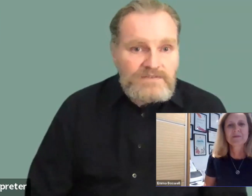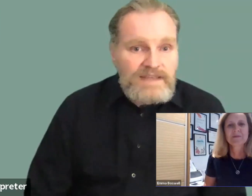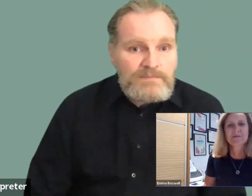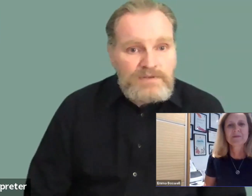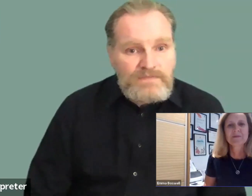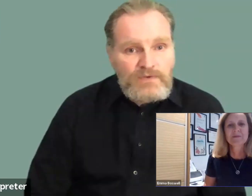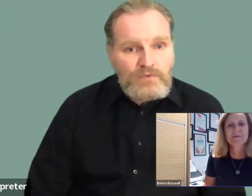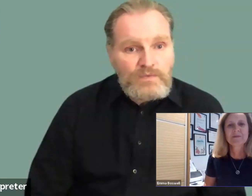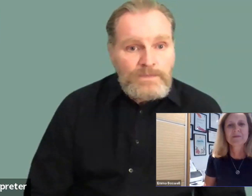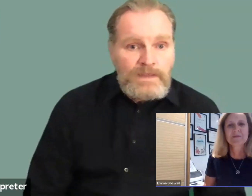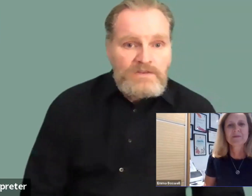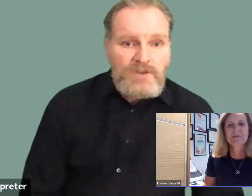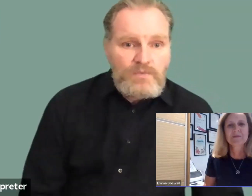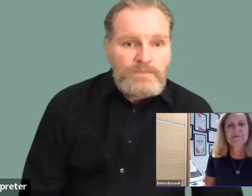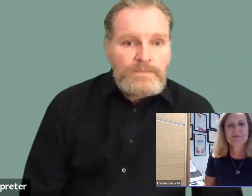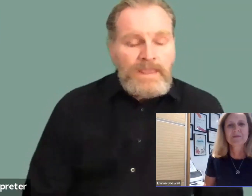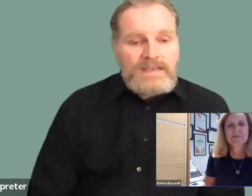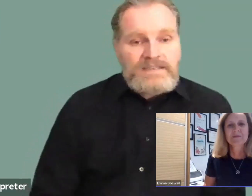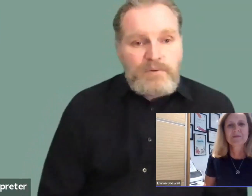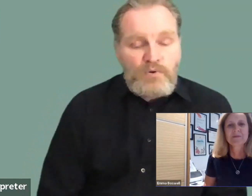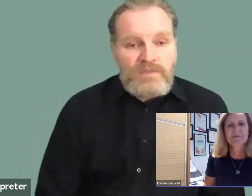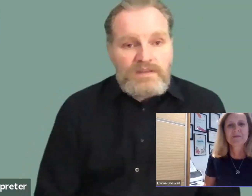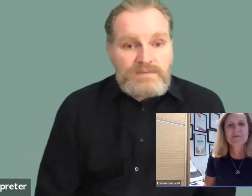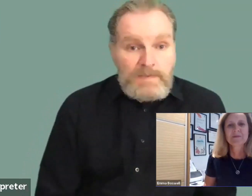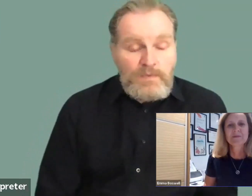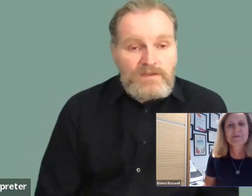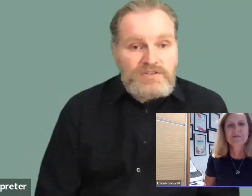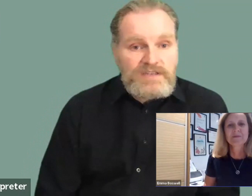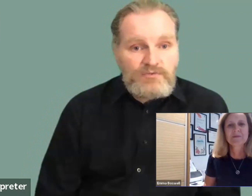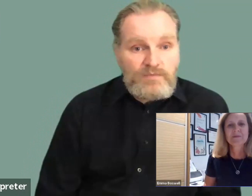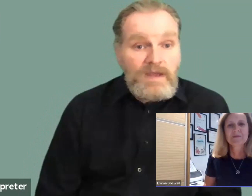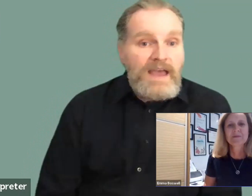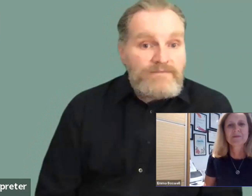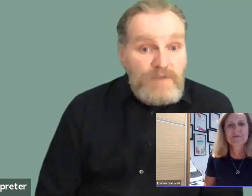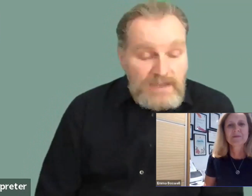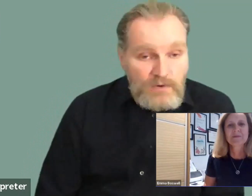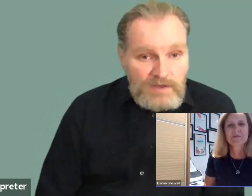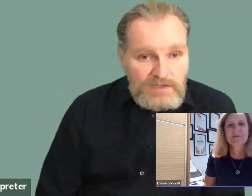to name but a few. So, it's important that people with Usher syndrome have regular eye